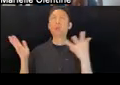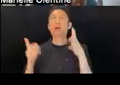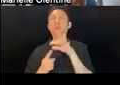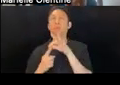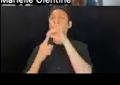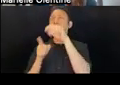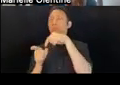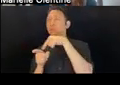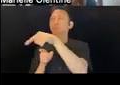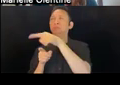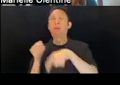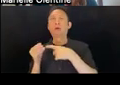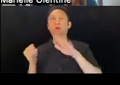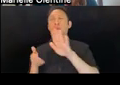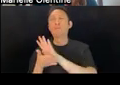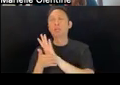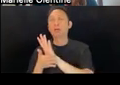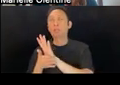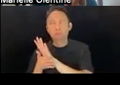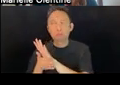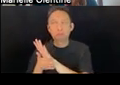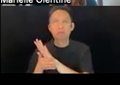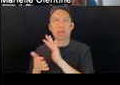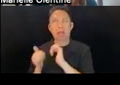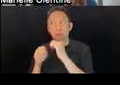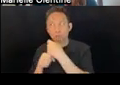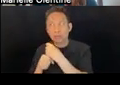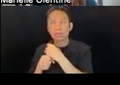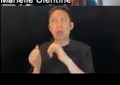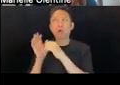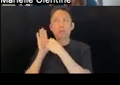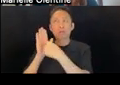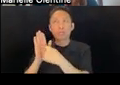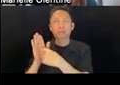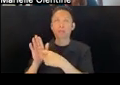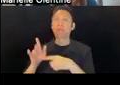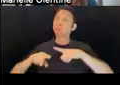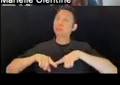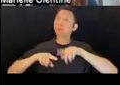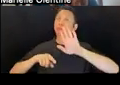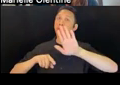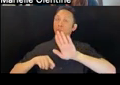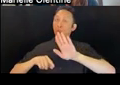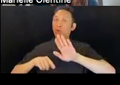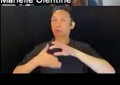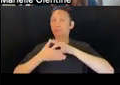information, so that's a really great reminder. 603 00:32:53,860 --> 00:32:53,630 Okay. You should also start early. From a programming